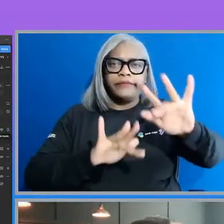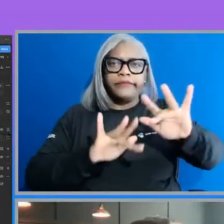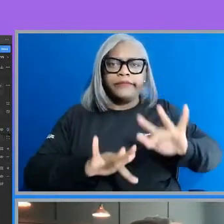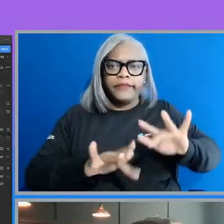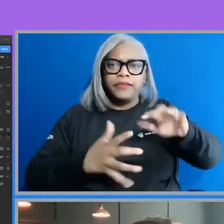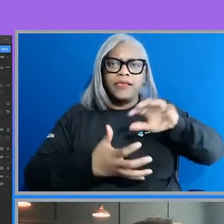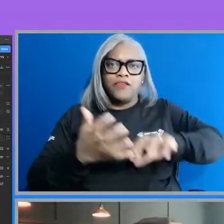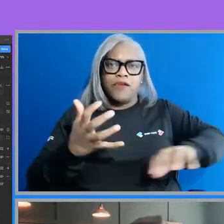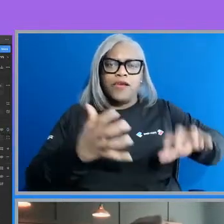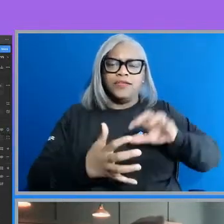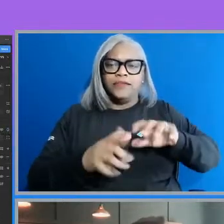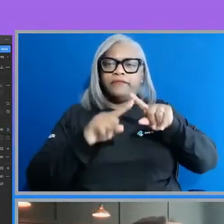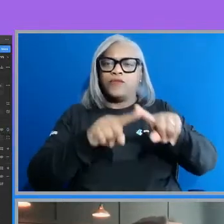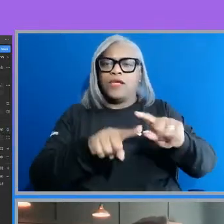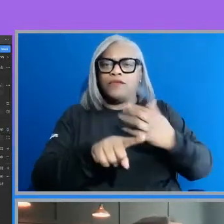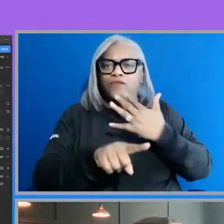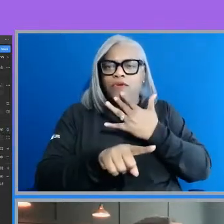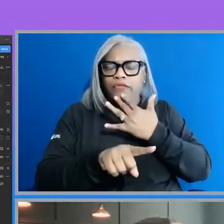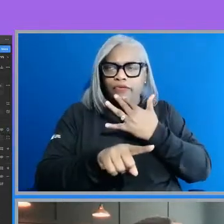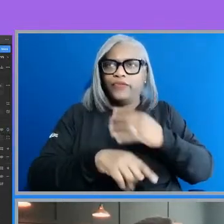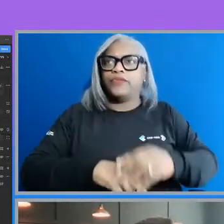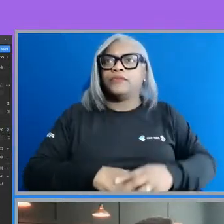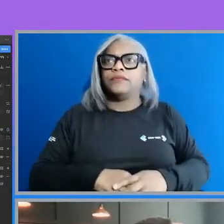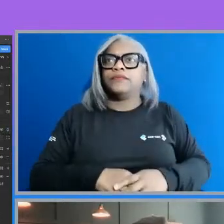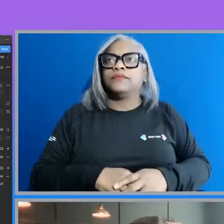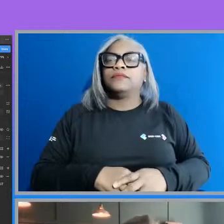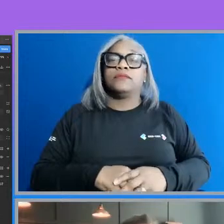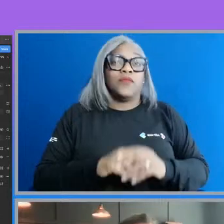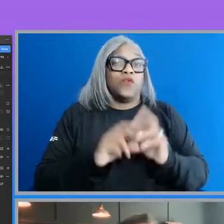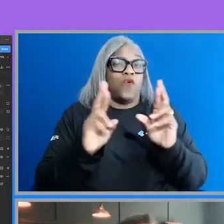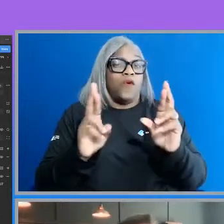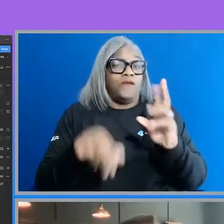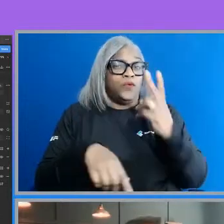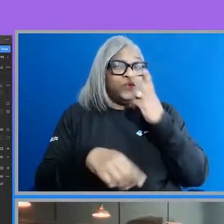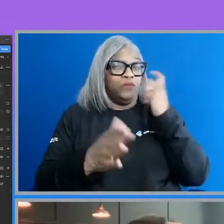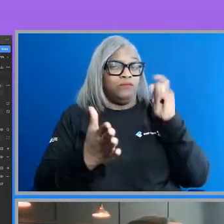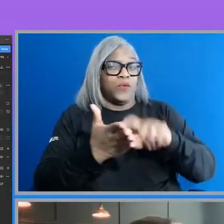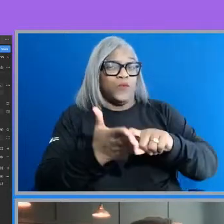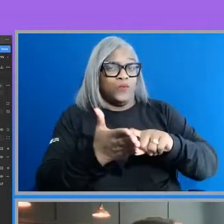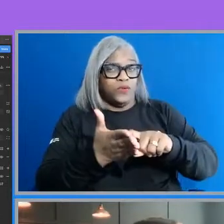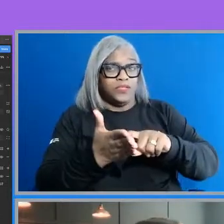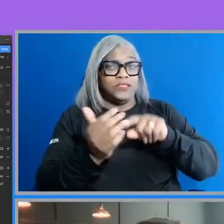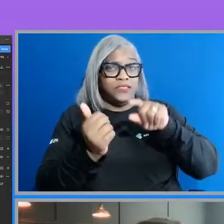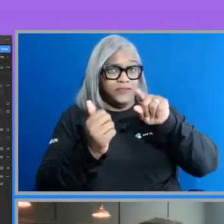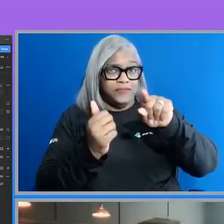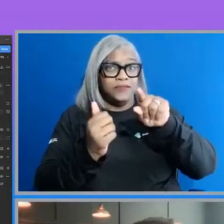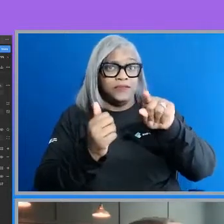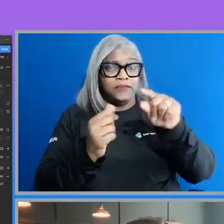relying on color to convey meaning. So hopefully you were able to articulate that this was we have this big button. We have